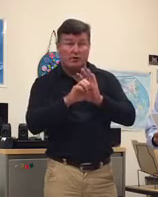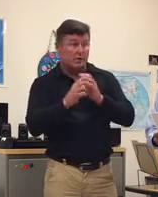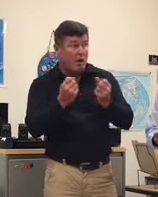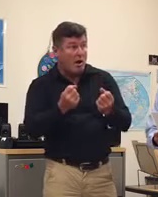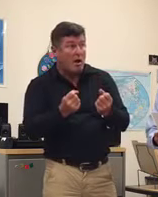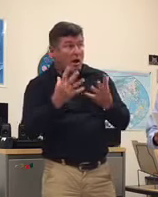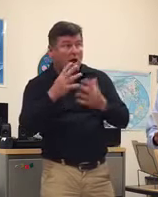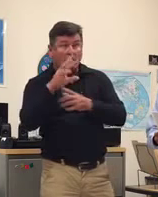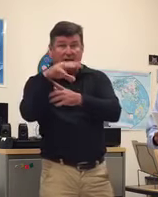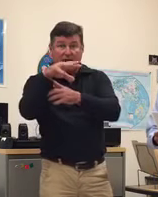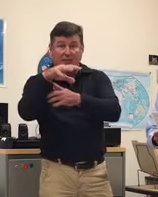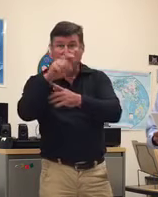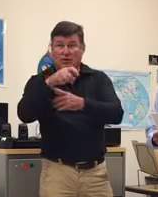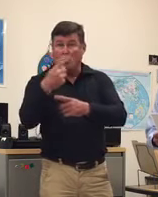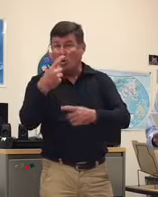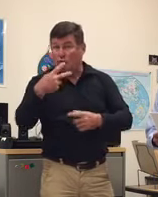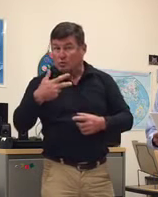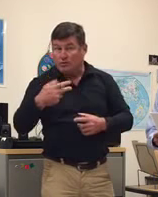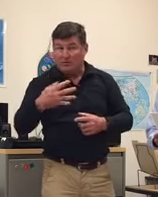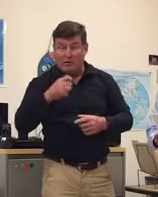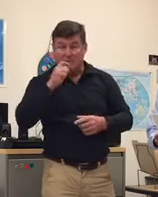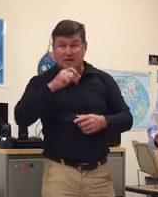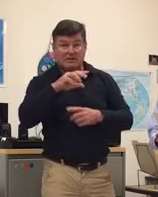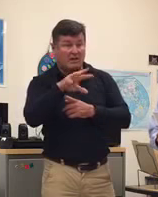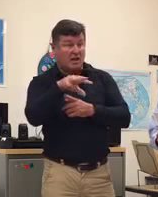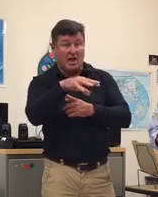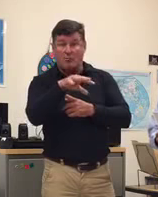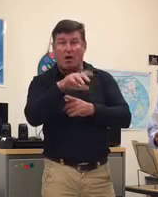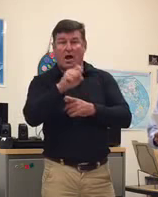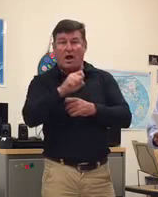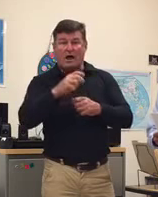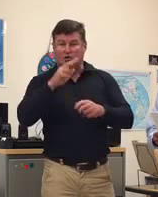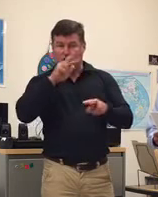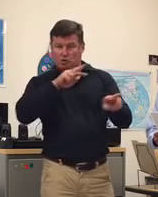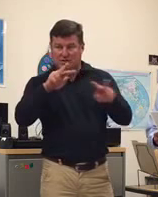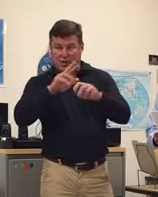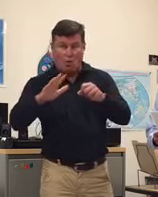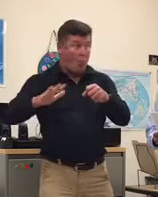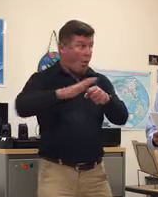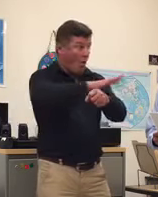Depending upon how many cameras, for instance have to be in the room, can ensure coverage of the entire space.